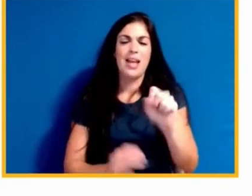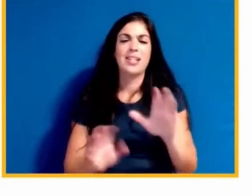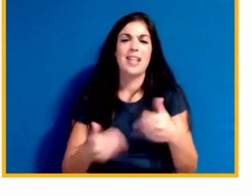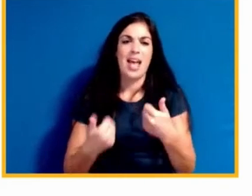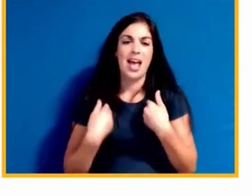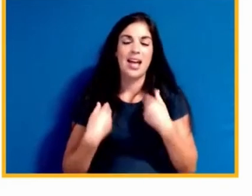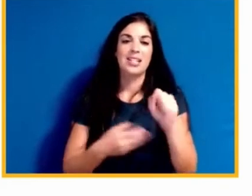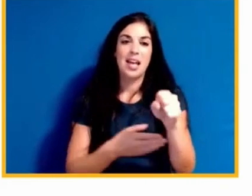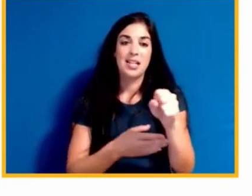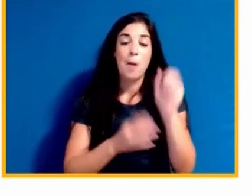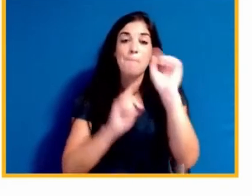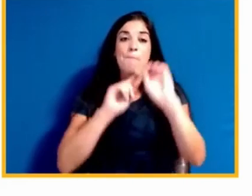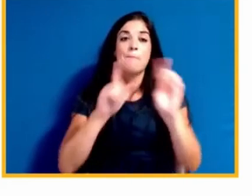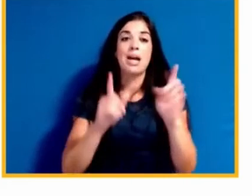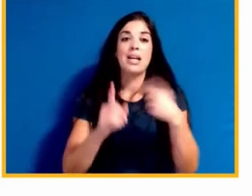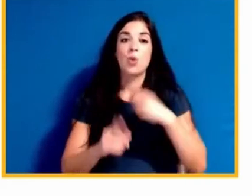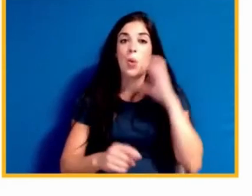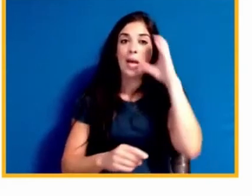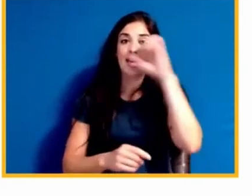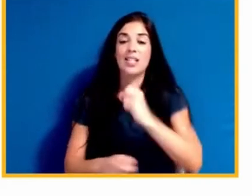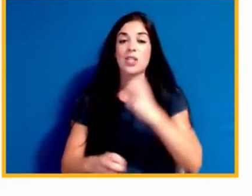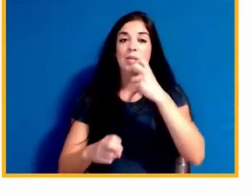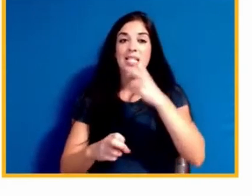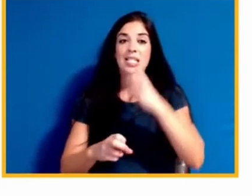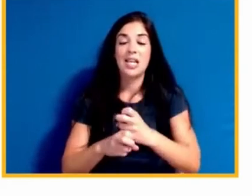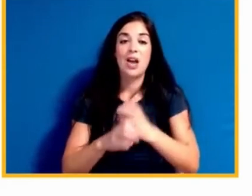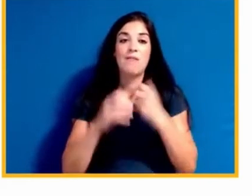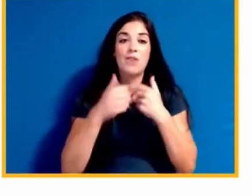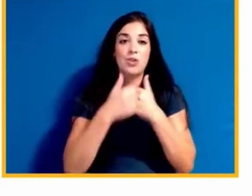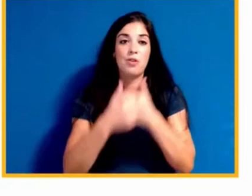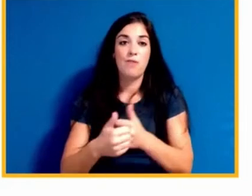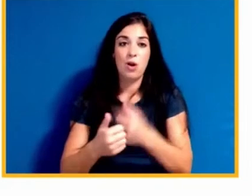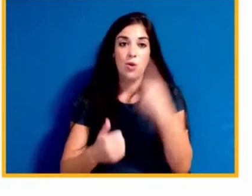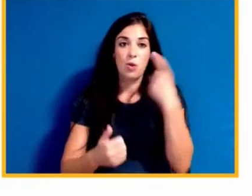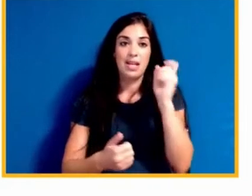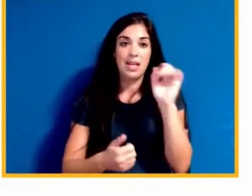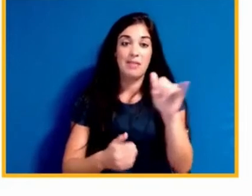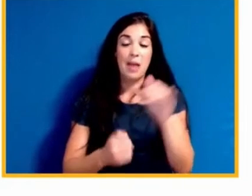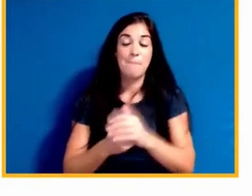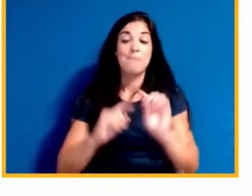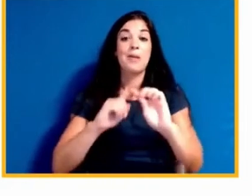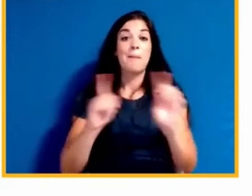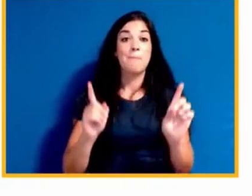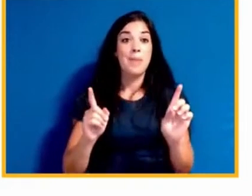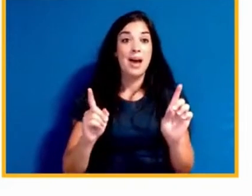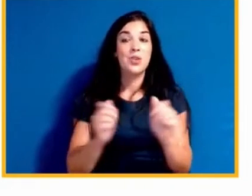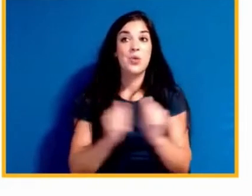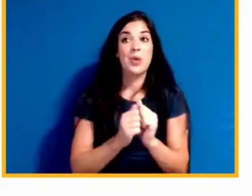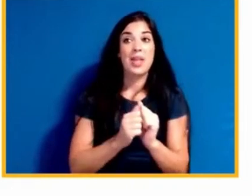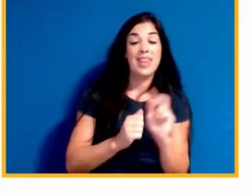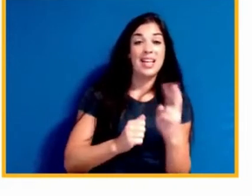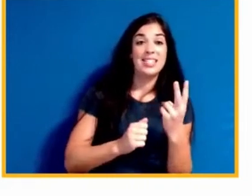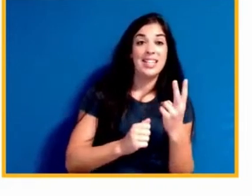it was, I guess a little bit harder to follow because of it. But when it came to the second song,